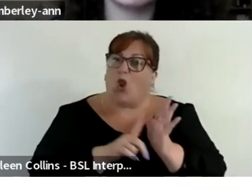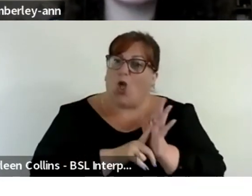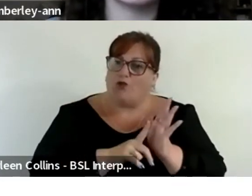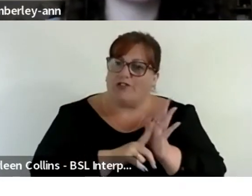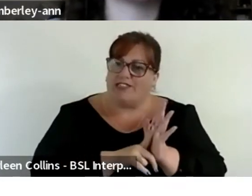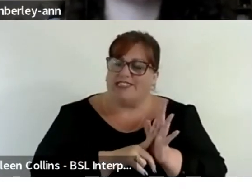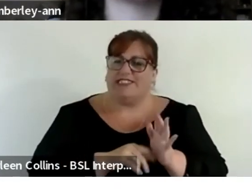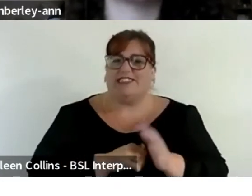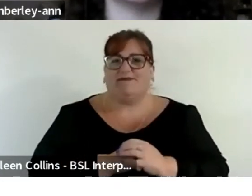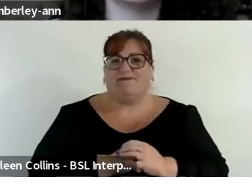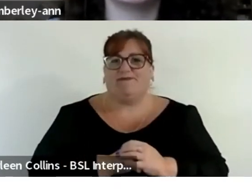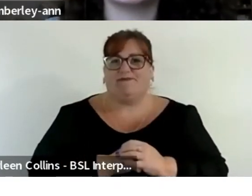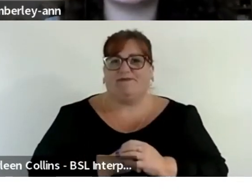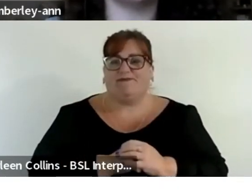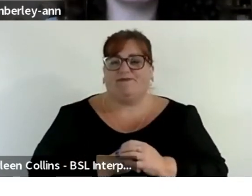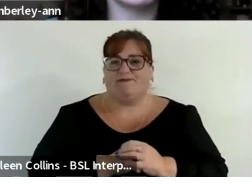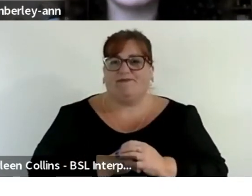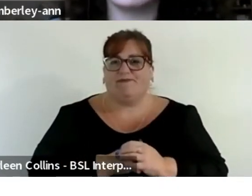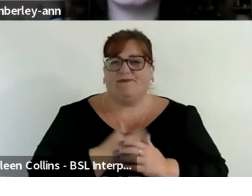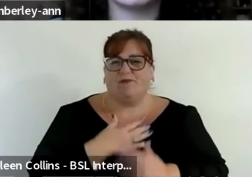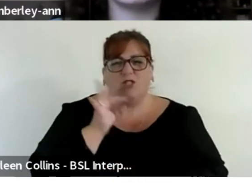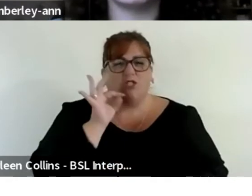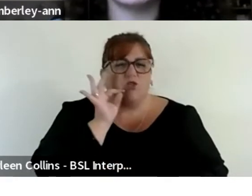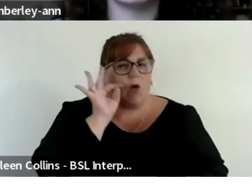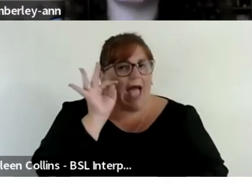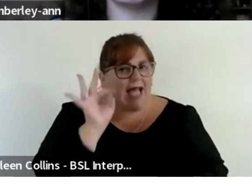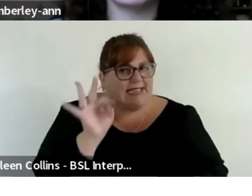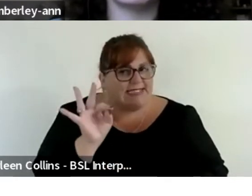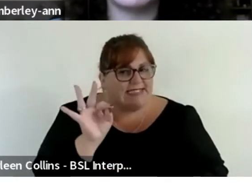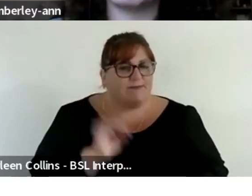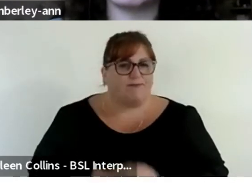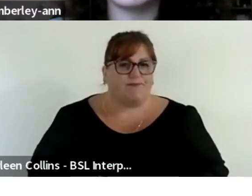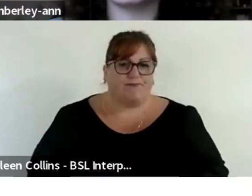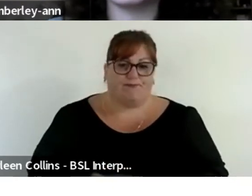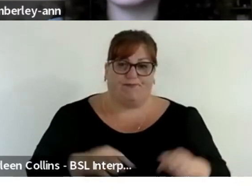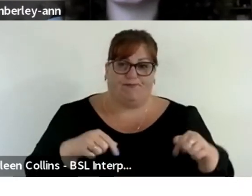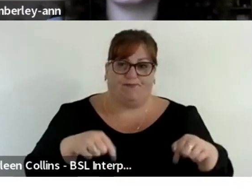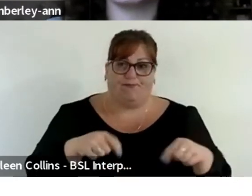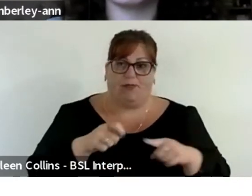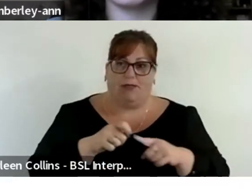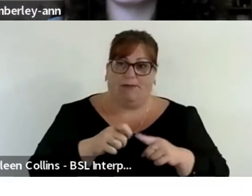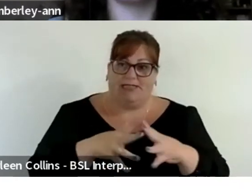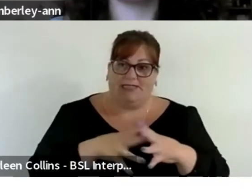I would like to ask you in what ways does PwC support you now in making adjustments at work?